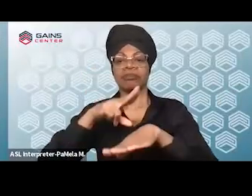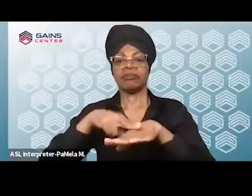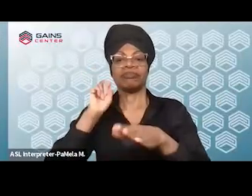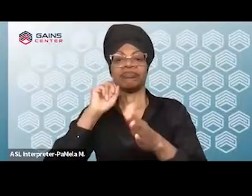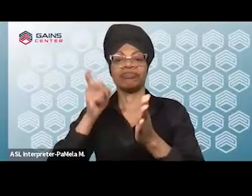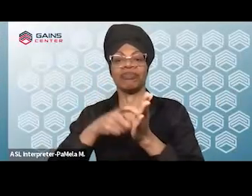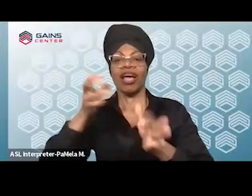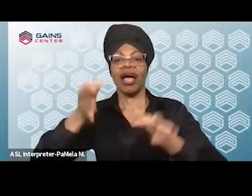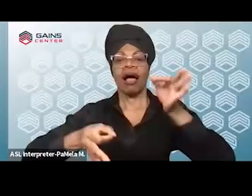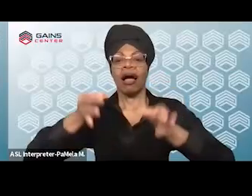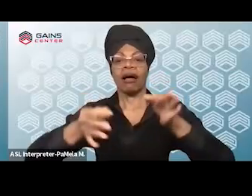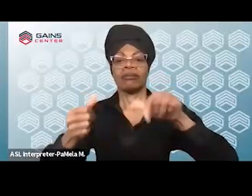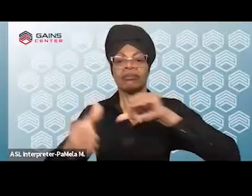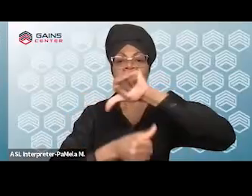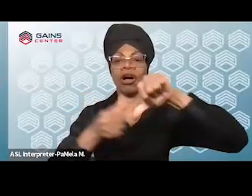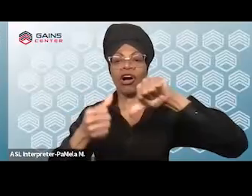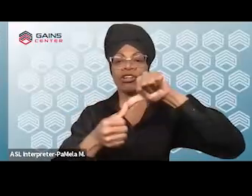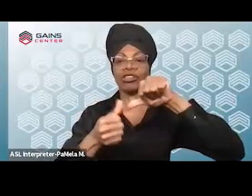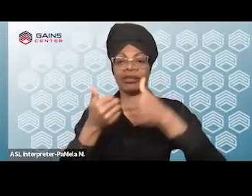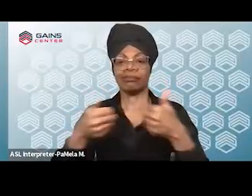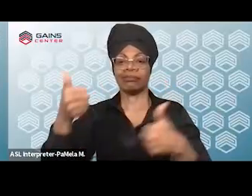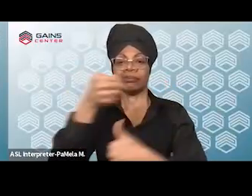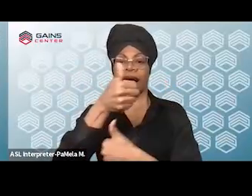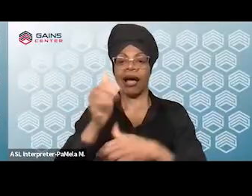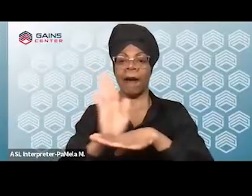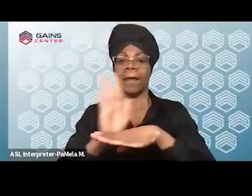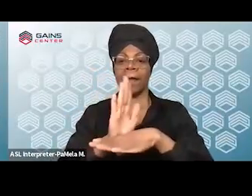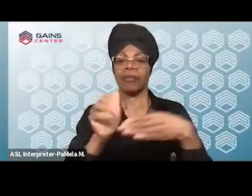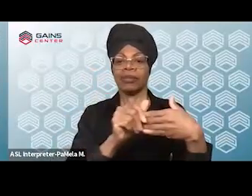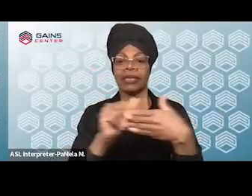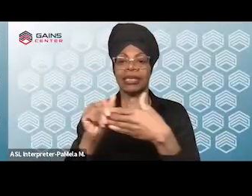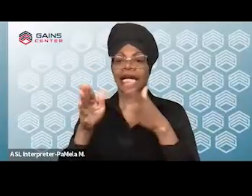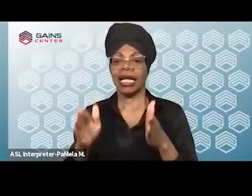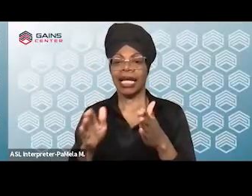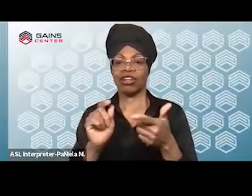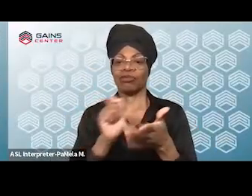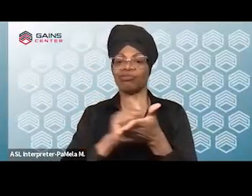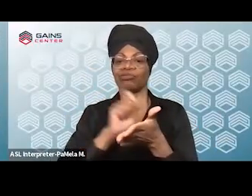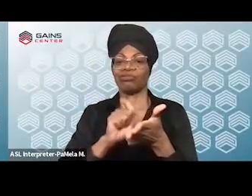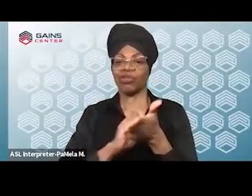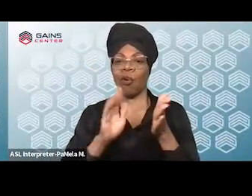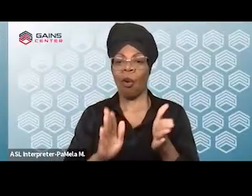justice association executive, business leader, author, keynote speaker,